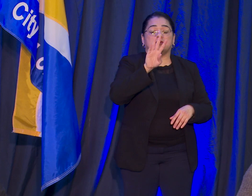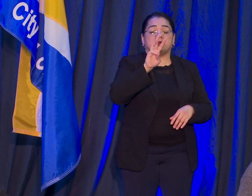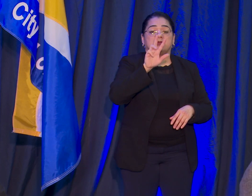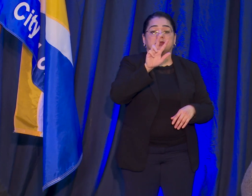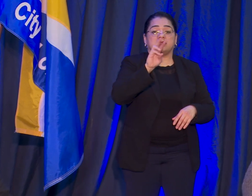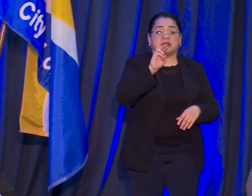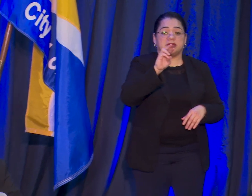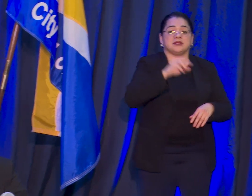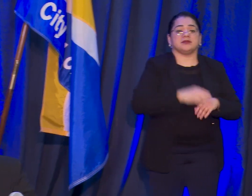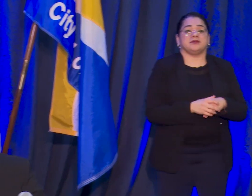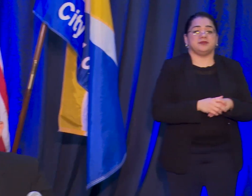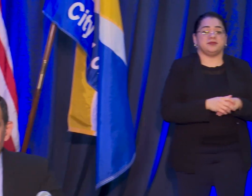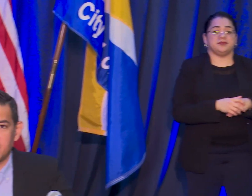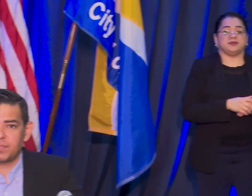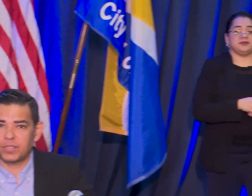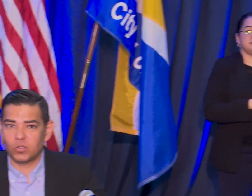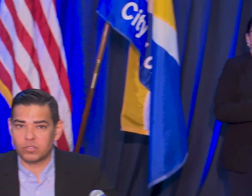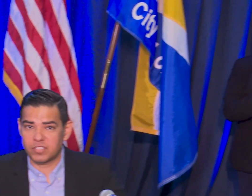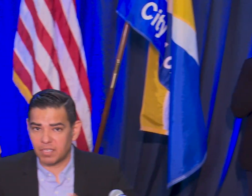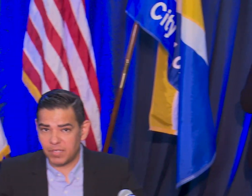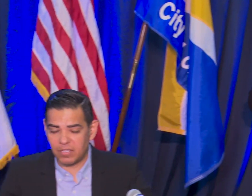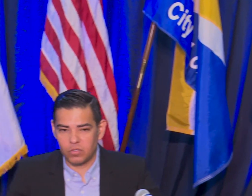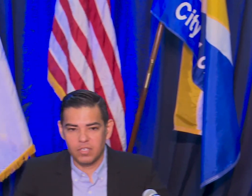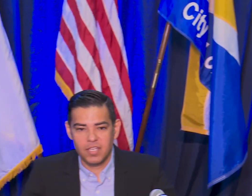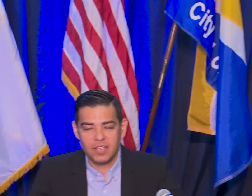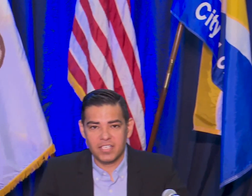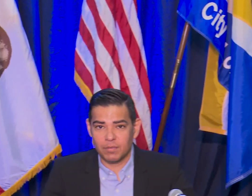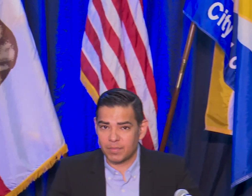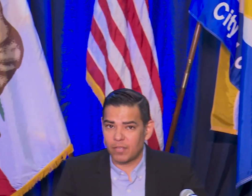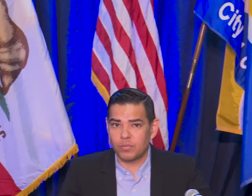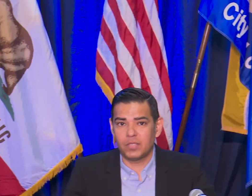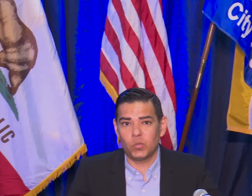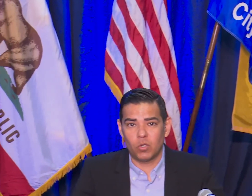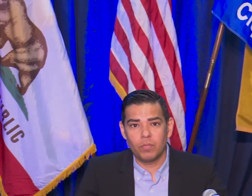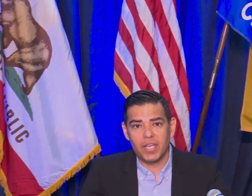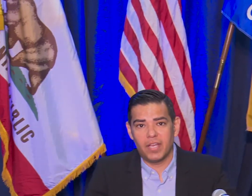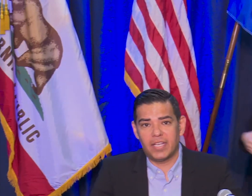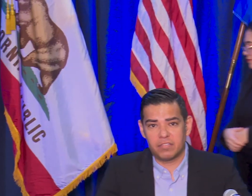gracias gracias también por todos estan me Rondo is a mound of Enduro and gets